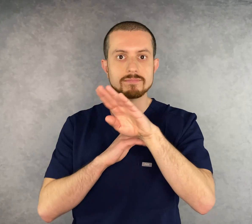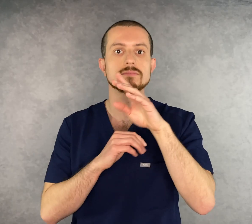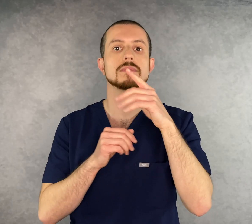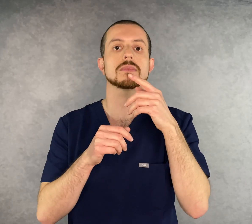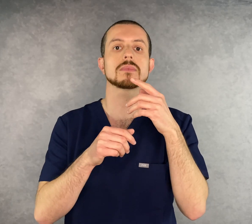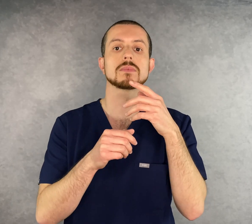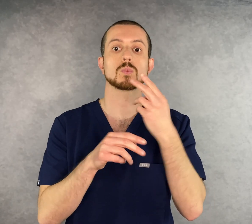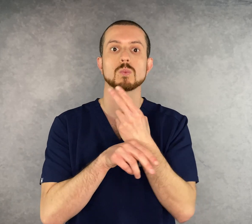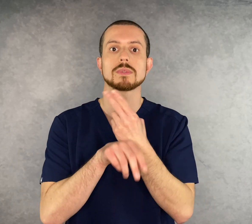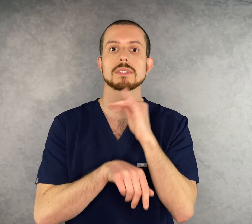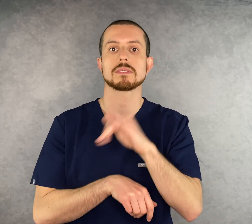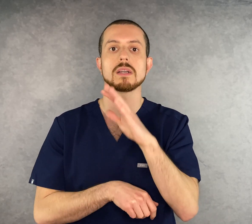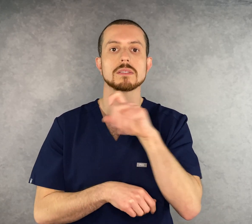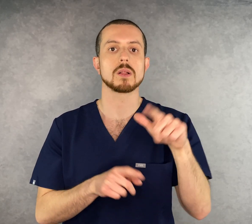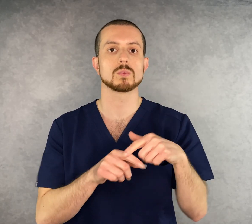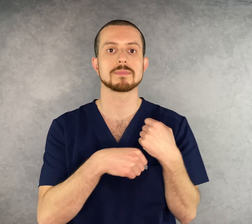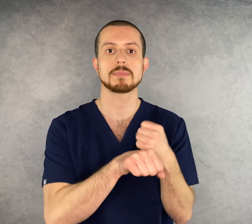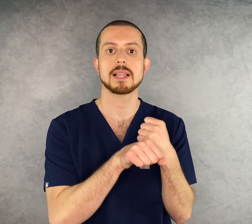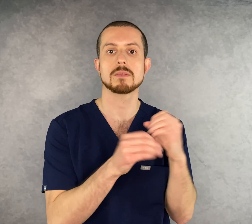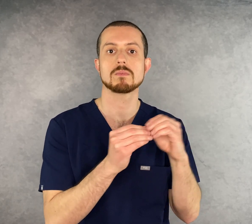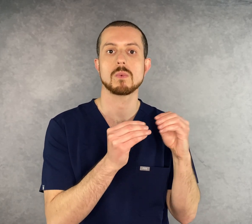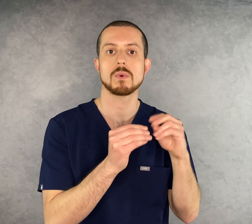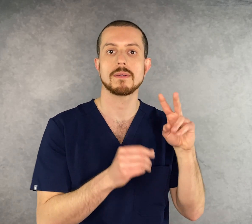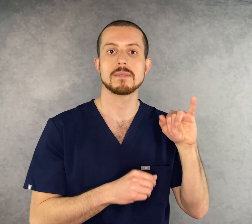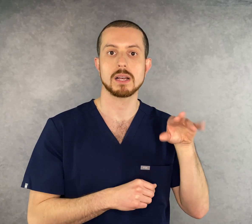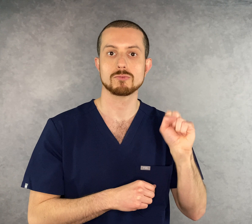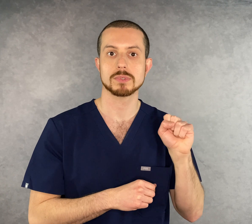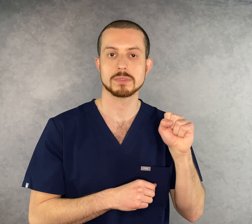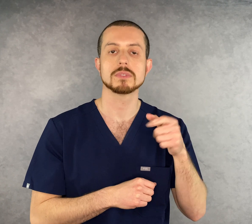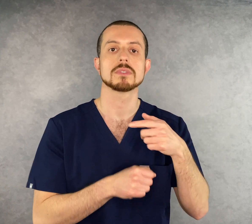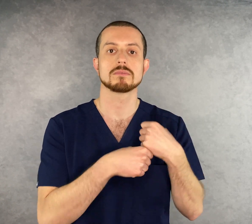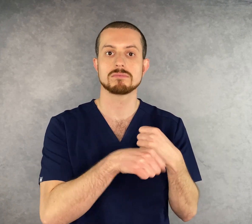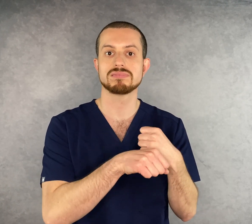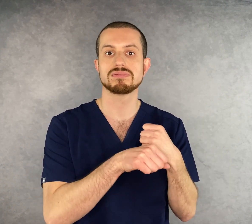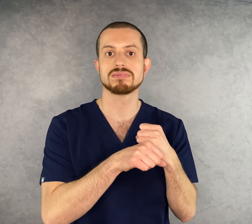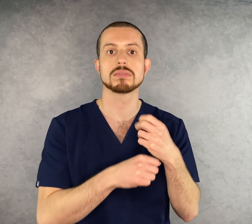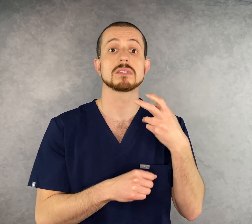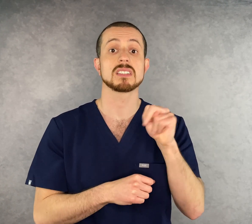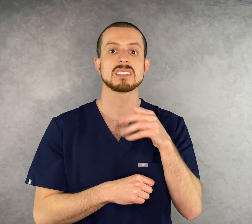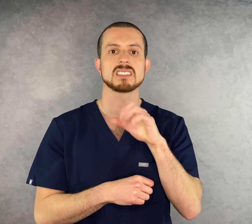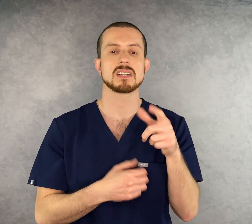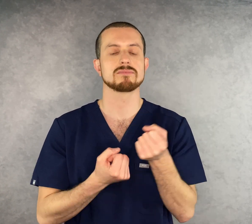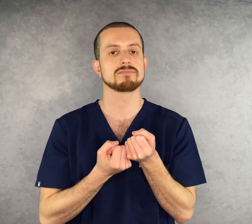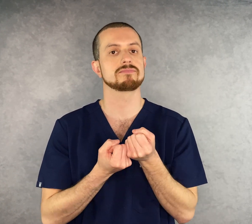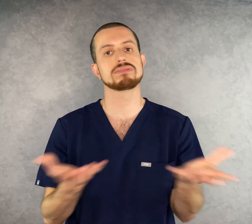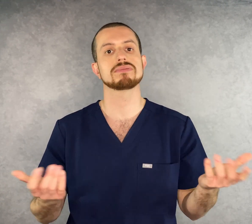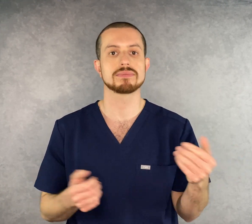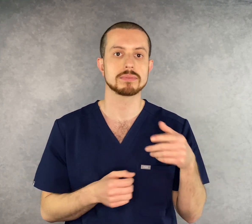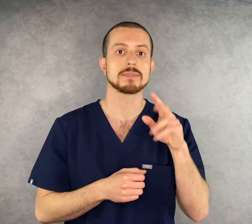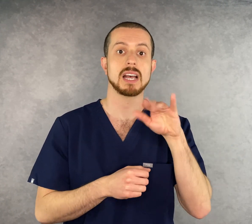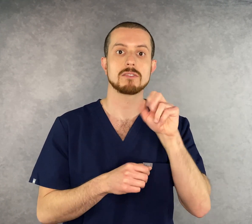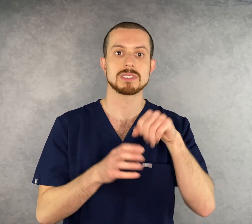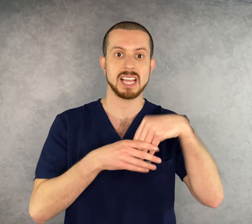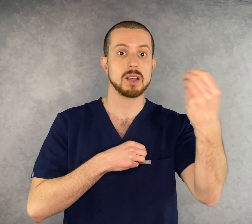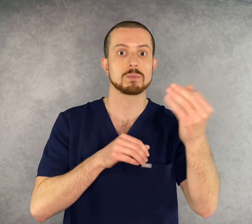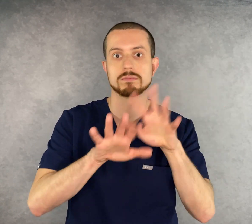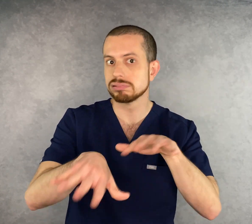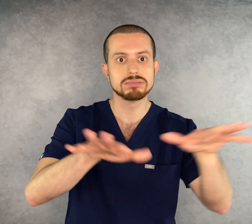The virus will use that cell to make more copies of itself. The cell will die and the newly produced viruses will